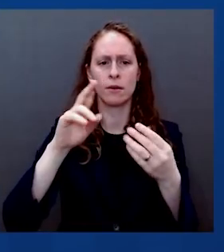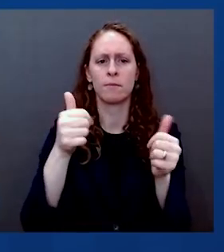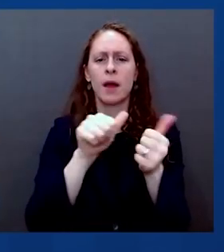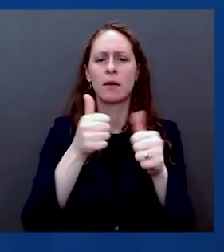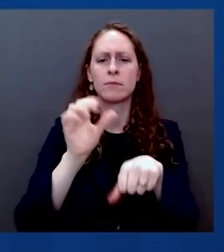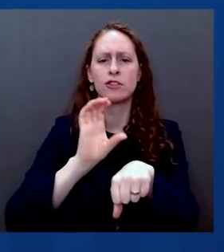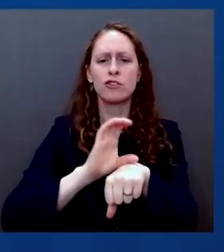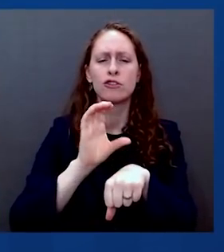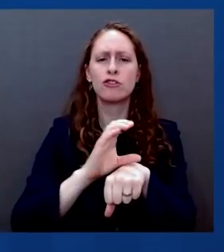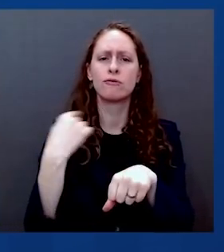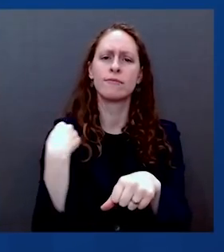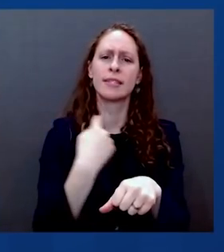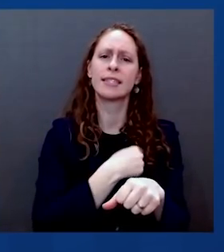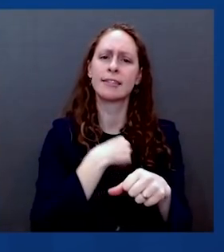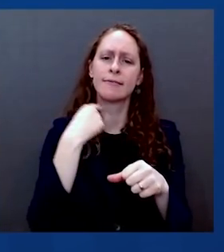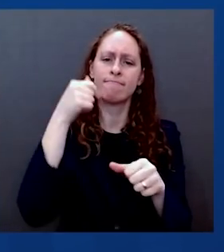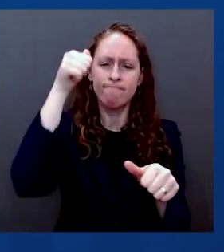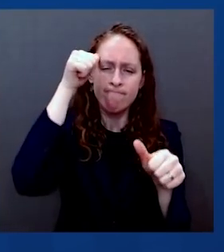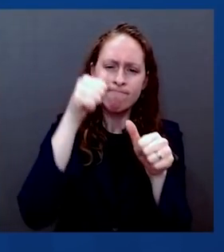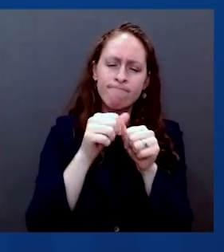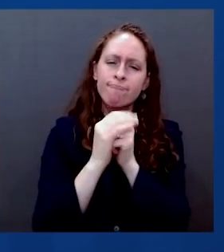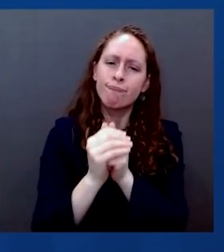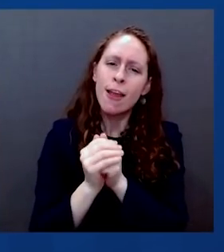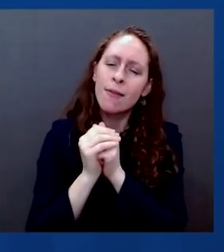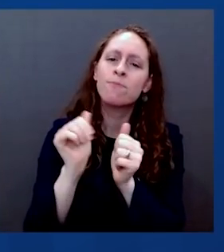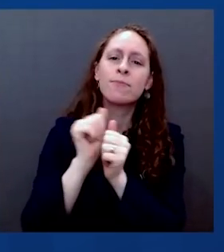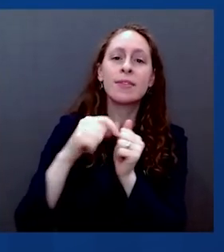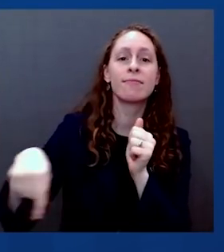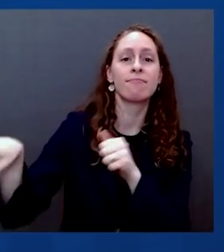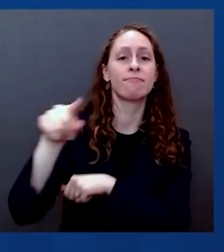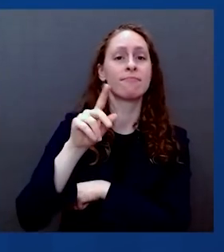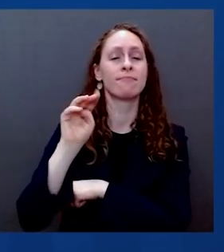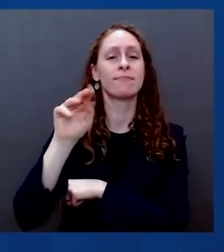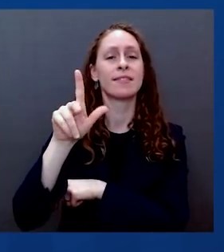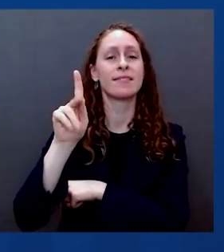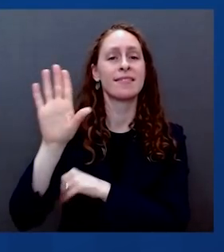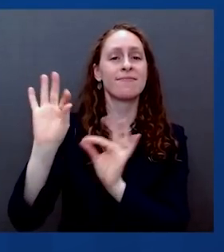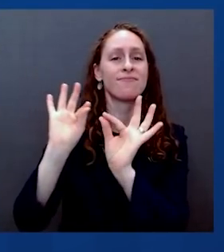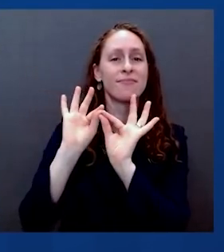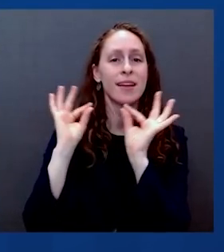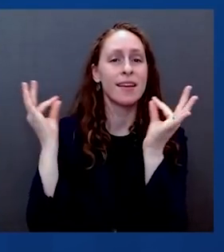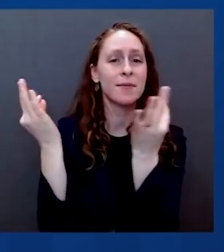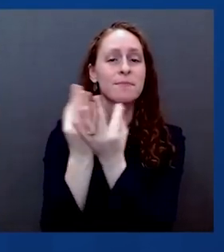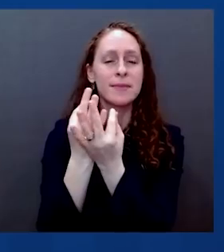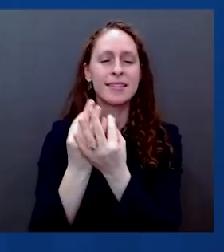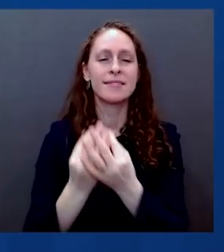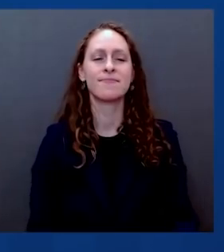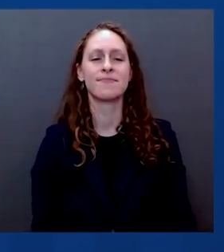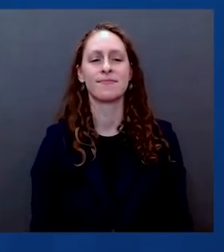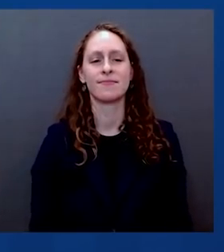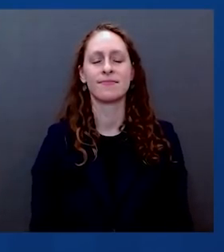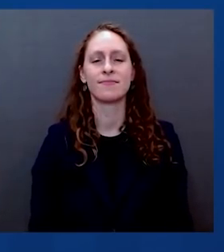represented and reflected the life of beloved friend, John Lewis.